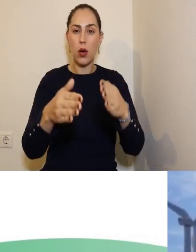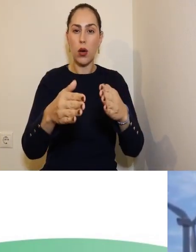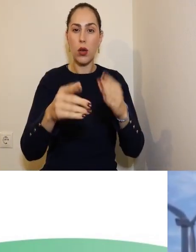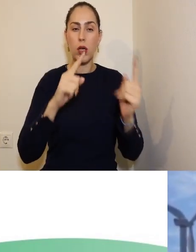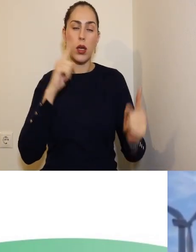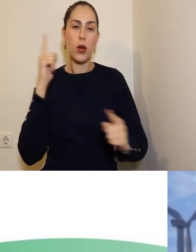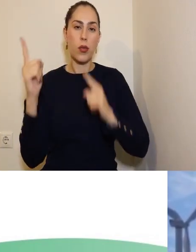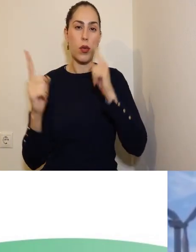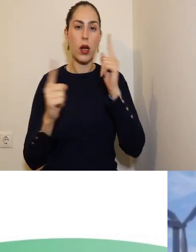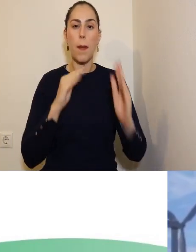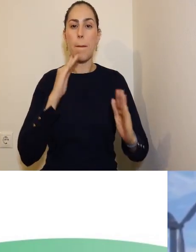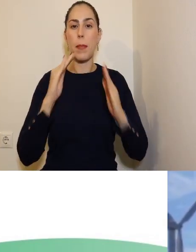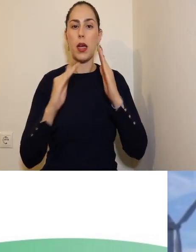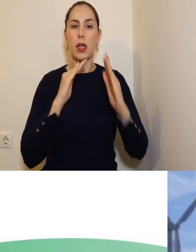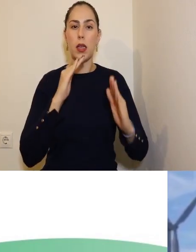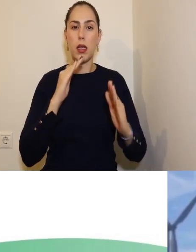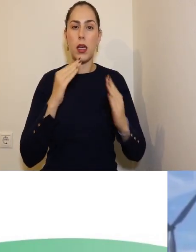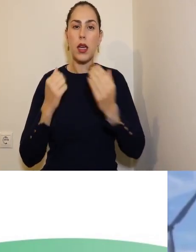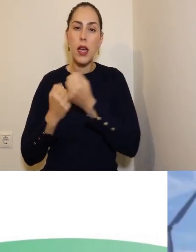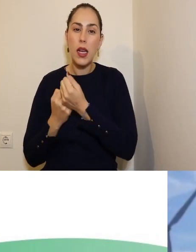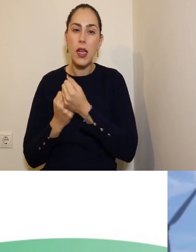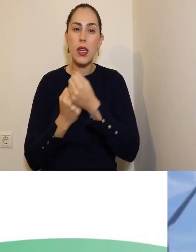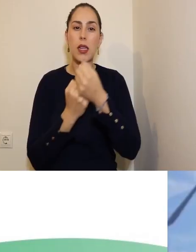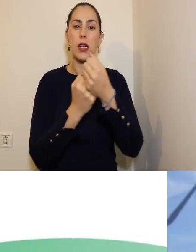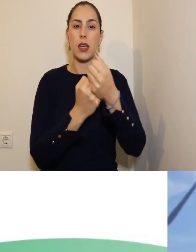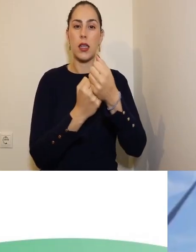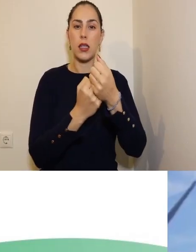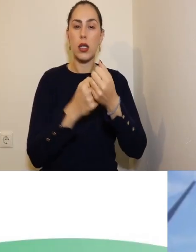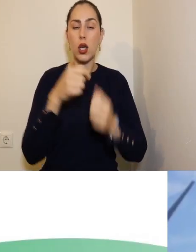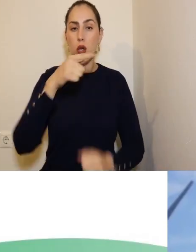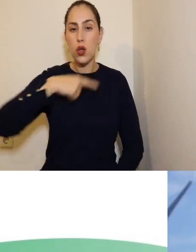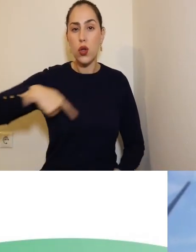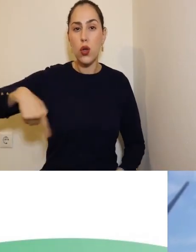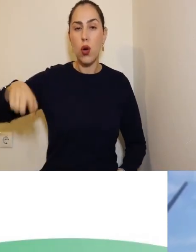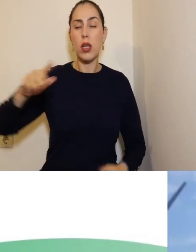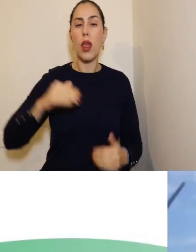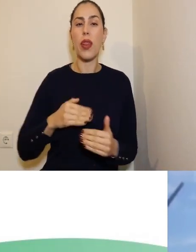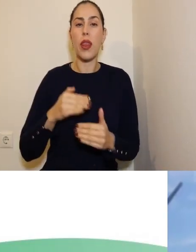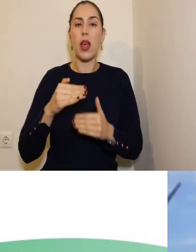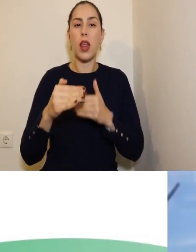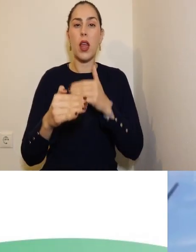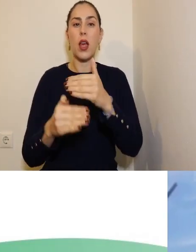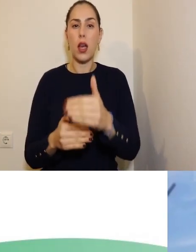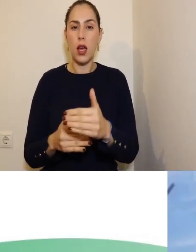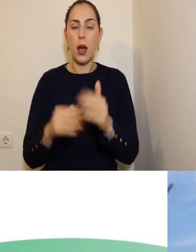What are your company’s future goals regarding both green practices and the employment of people with hearing impairments?